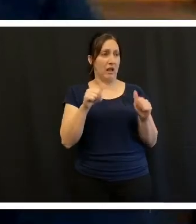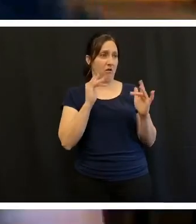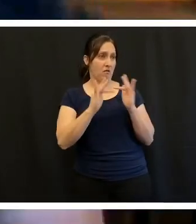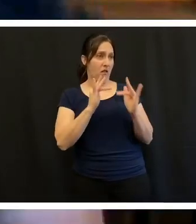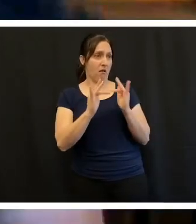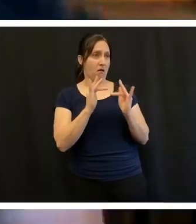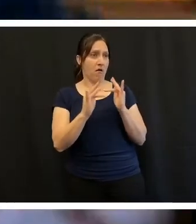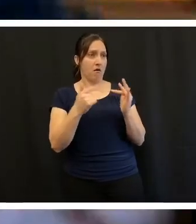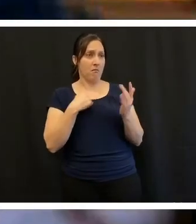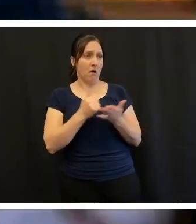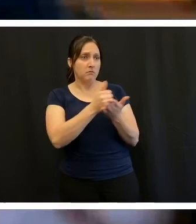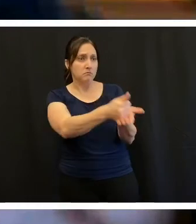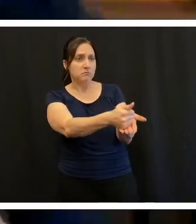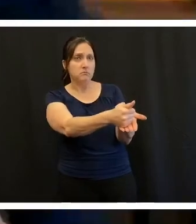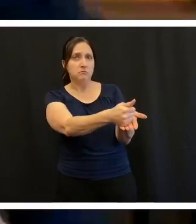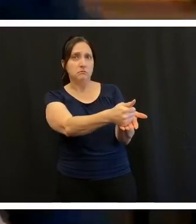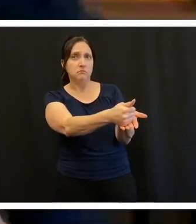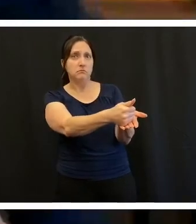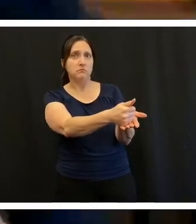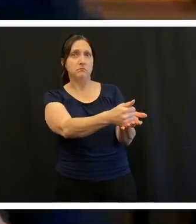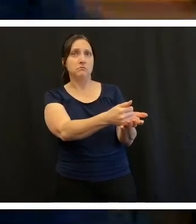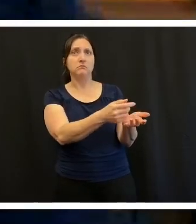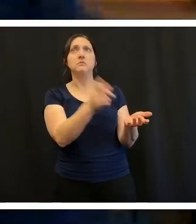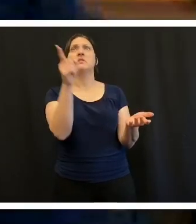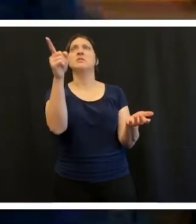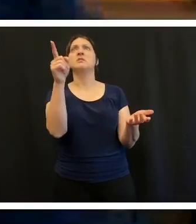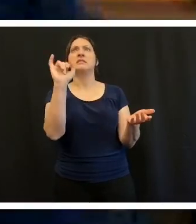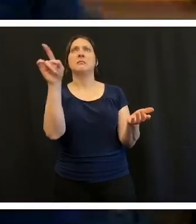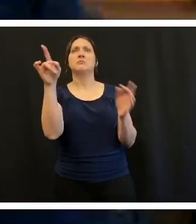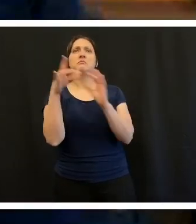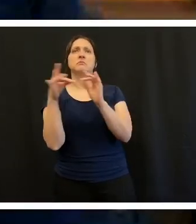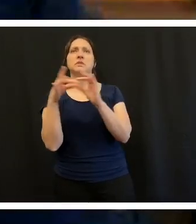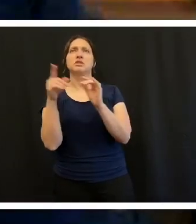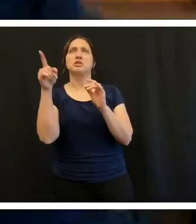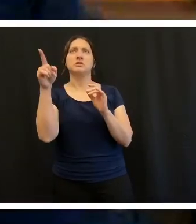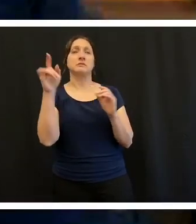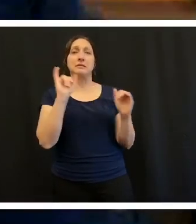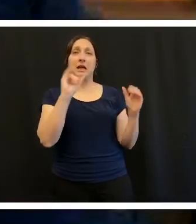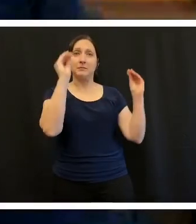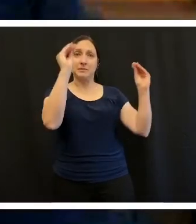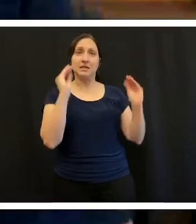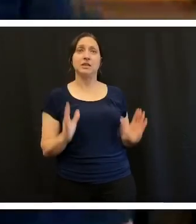Ken, you mentioned this before, teachers are also having to raise their own kids and work